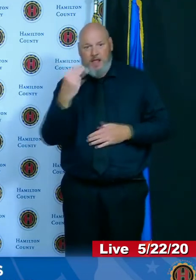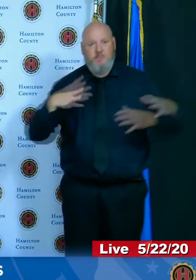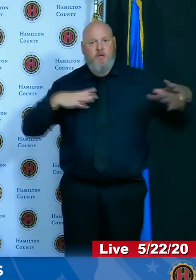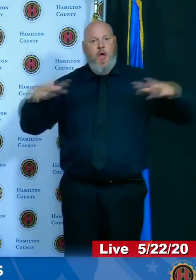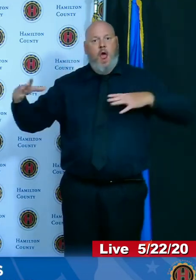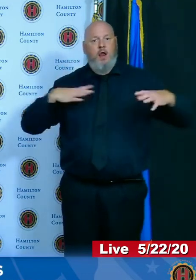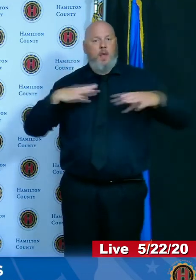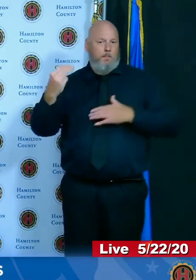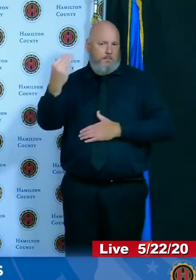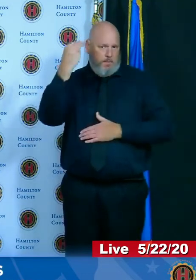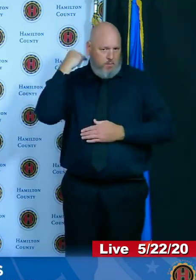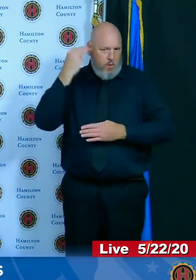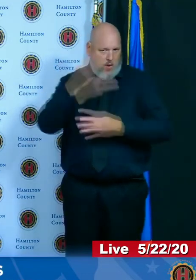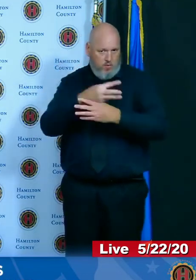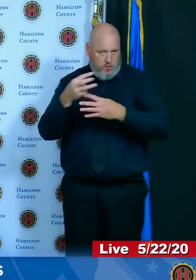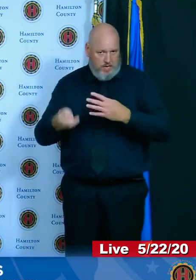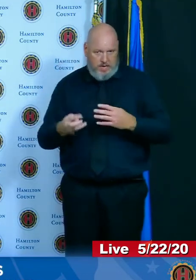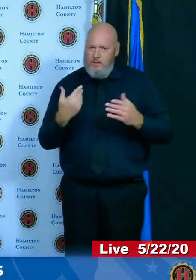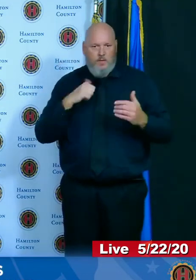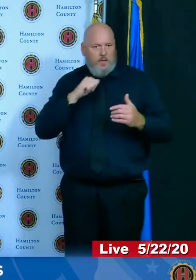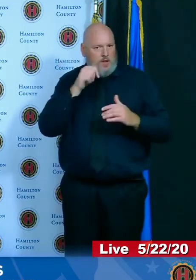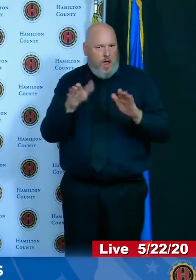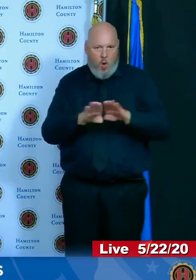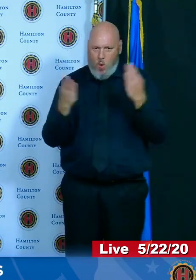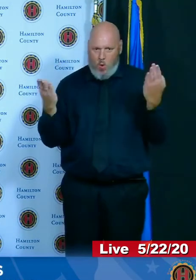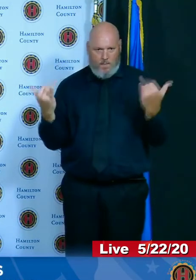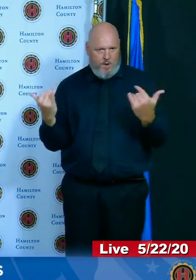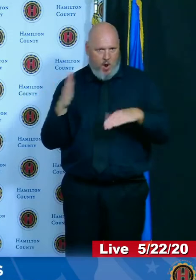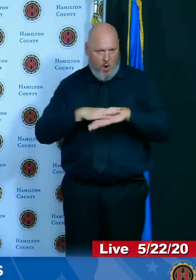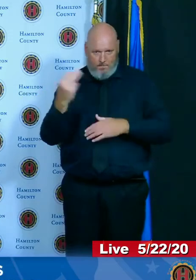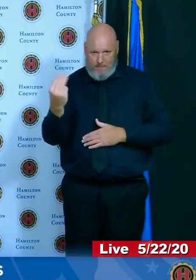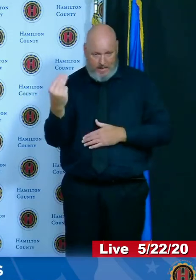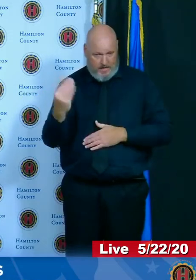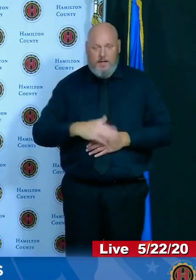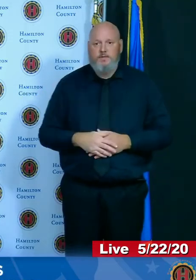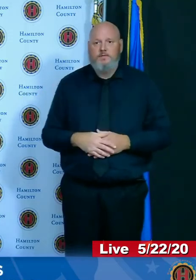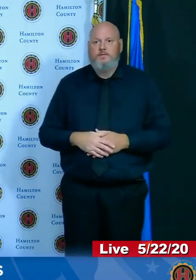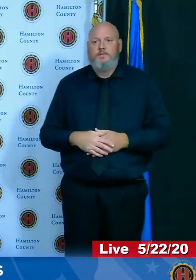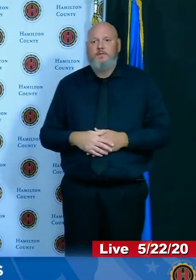briefing next week will take place on Friday so we'll only have one next week